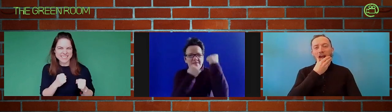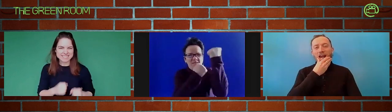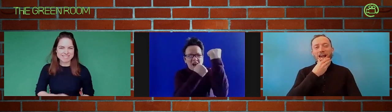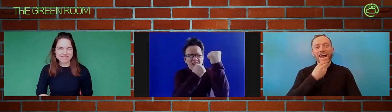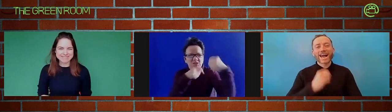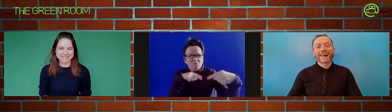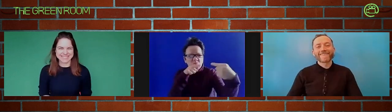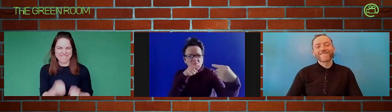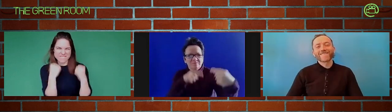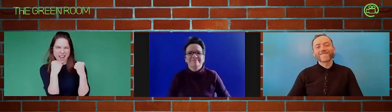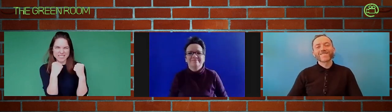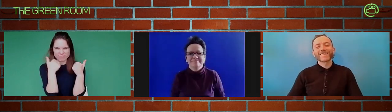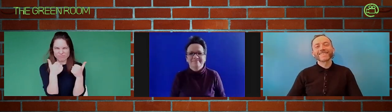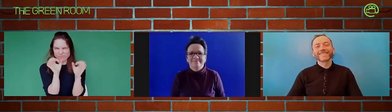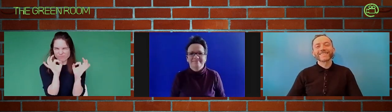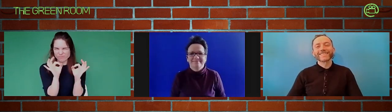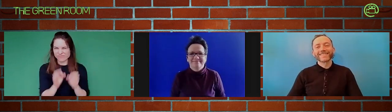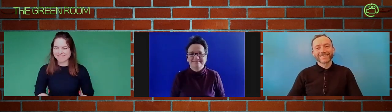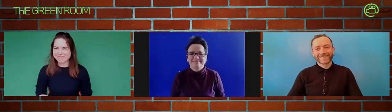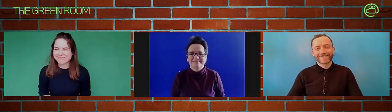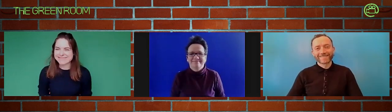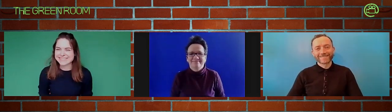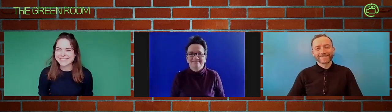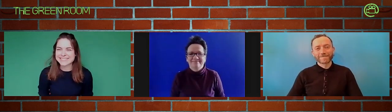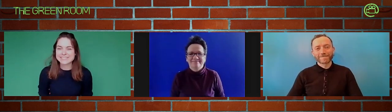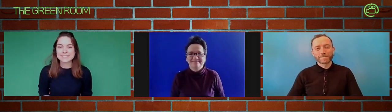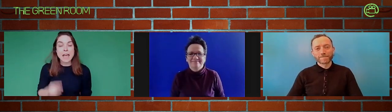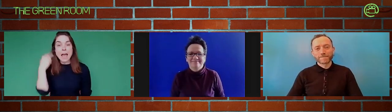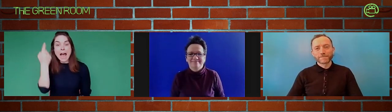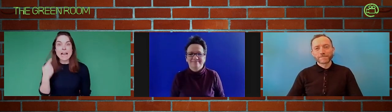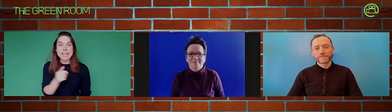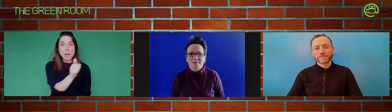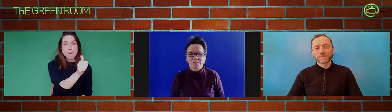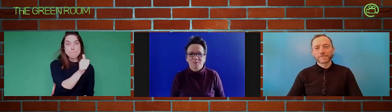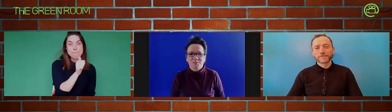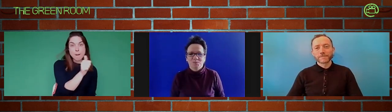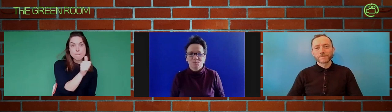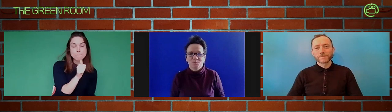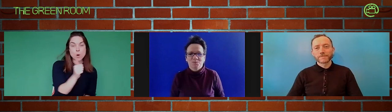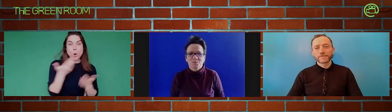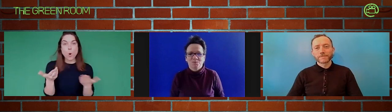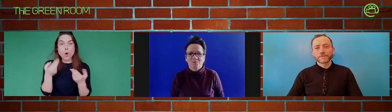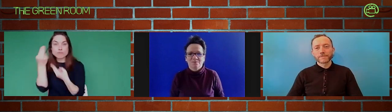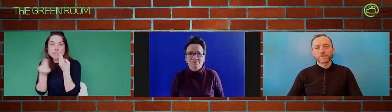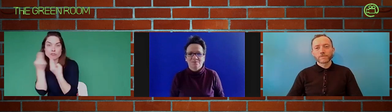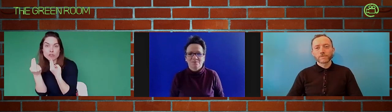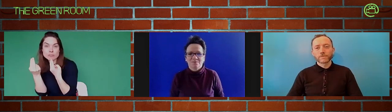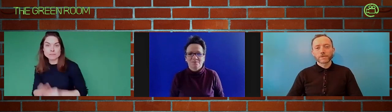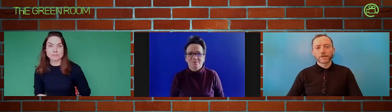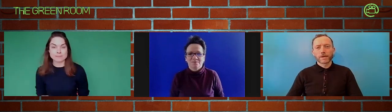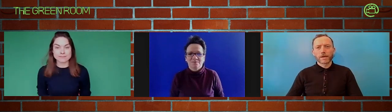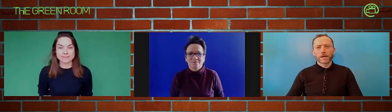Brilliant. Ali. Pub or restaurant? AP: Oh pub.